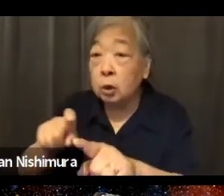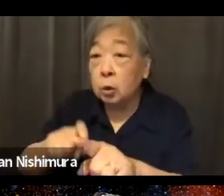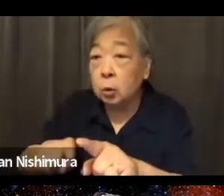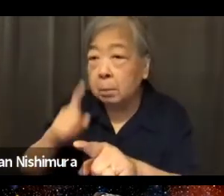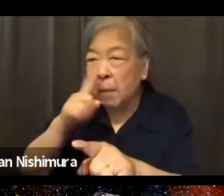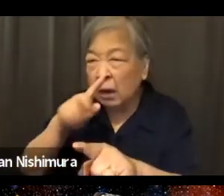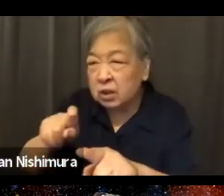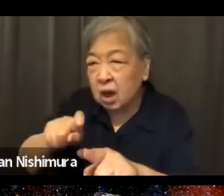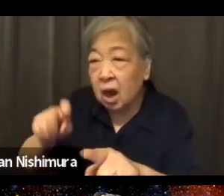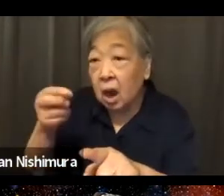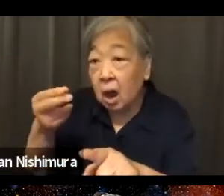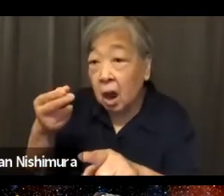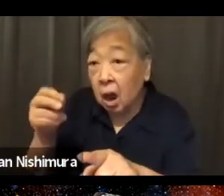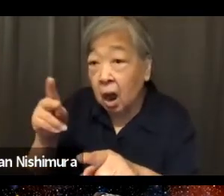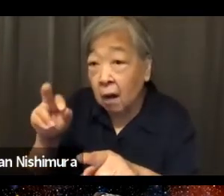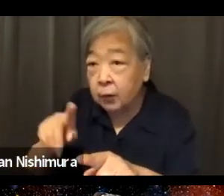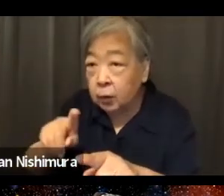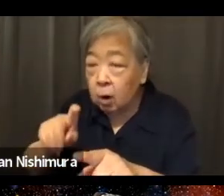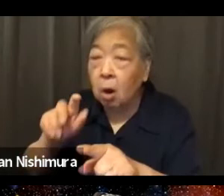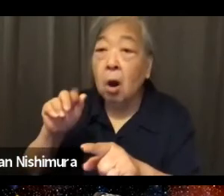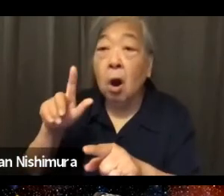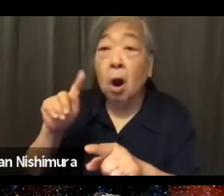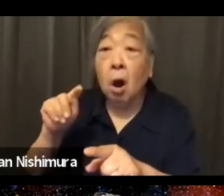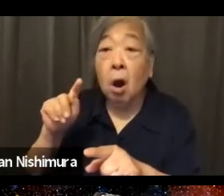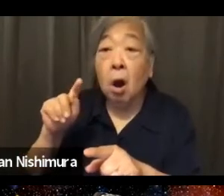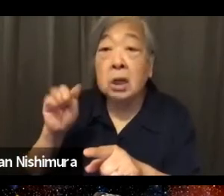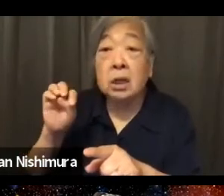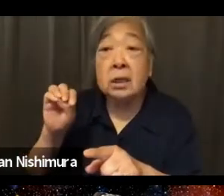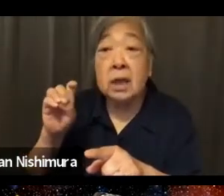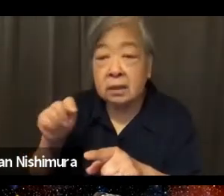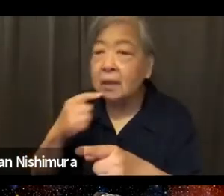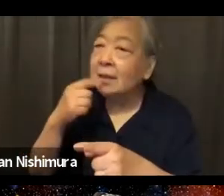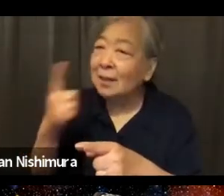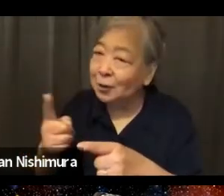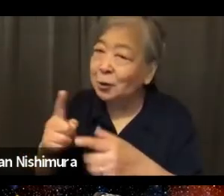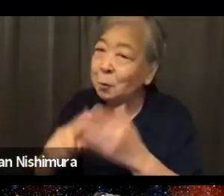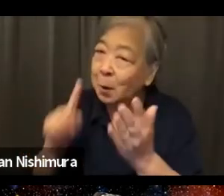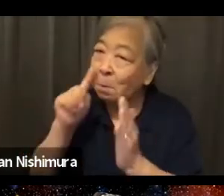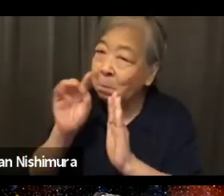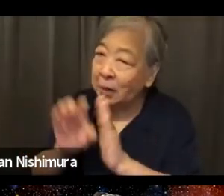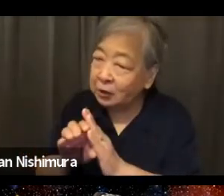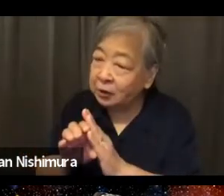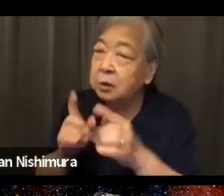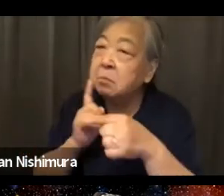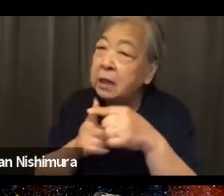tell you not over what the image is, but kind of give you a descriptor so you can understand